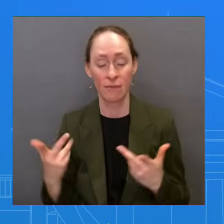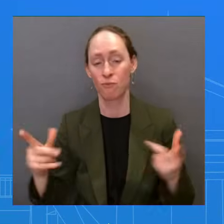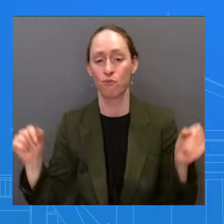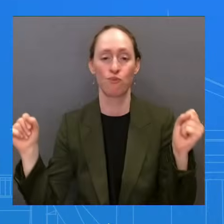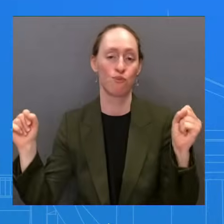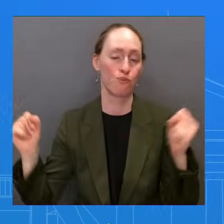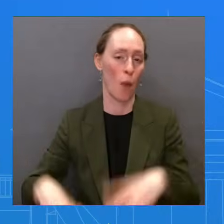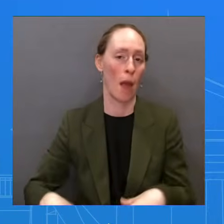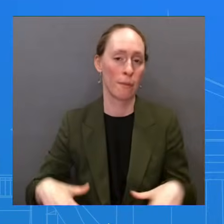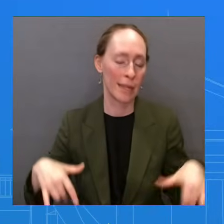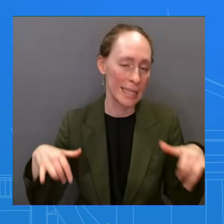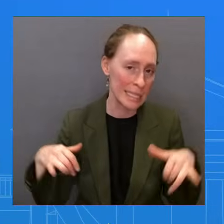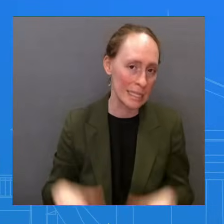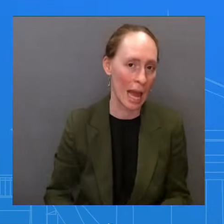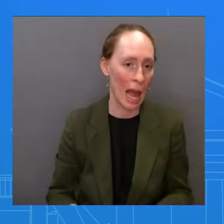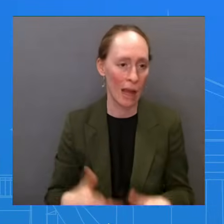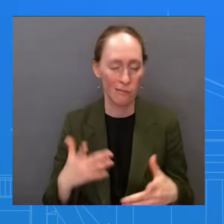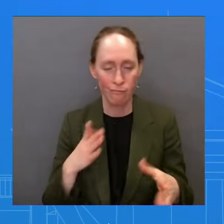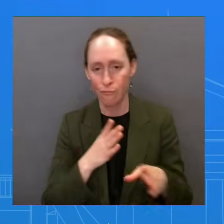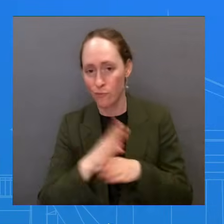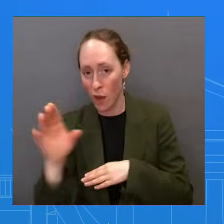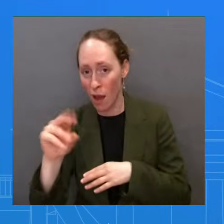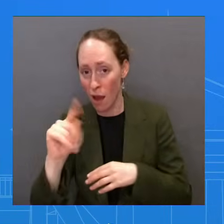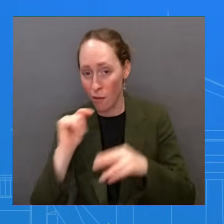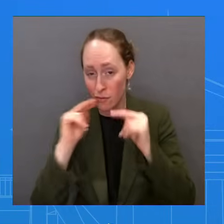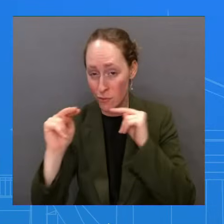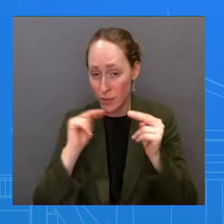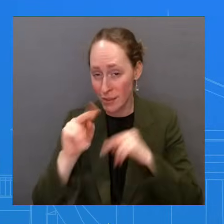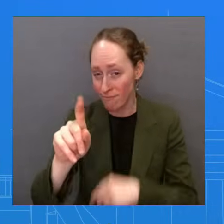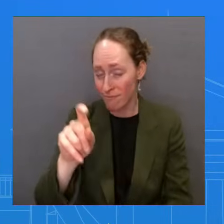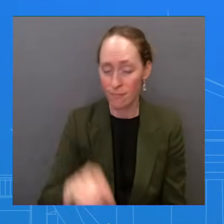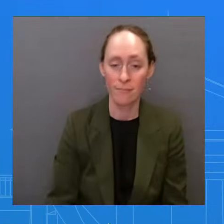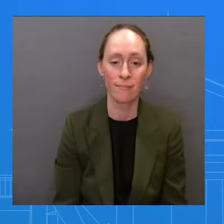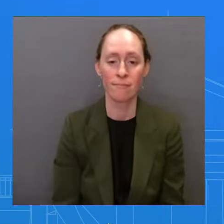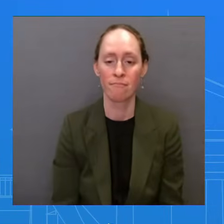or anything to announce at this time. The President -- as you know, Mike -- is President wherever he is.